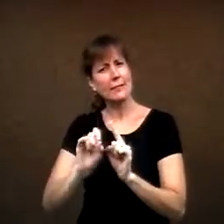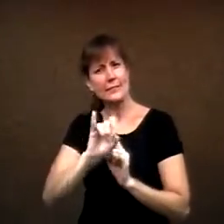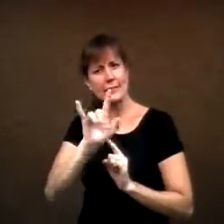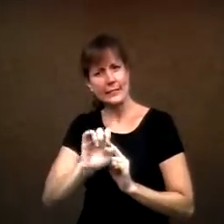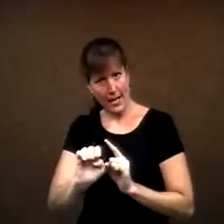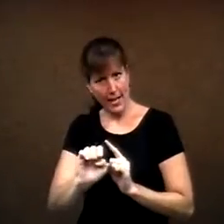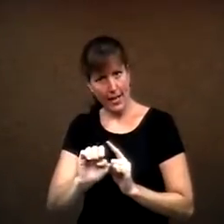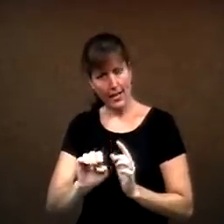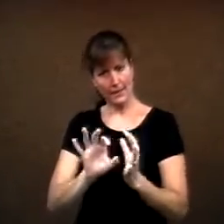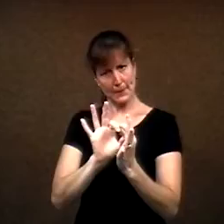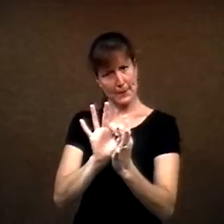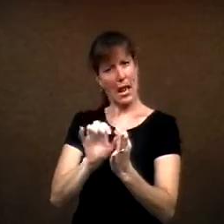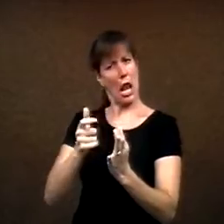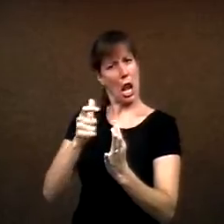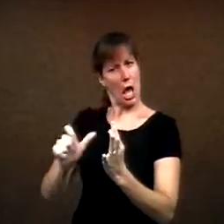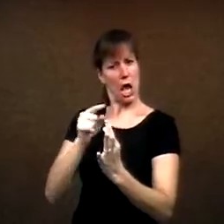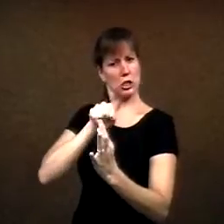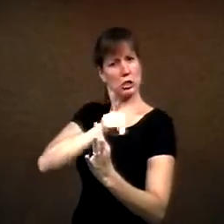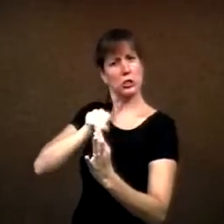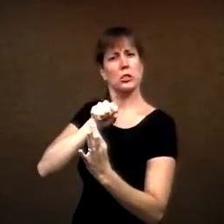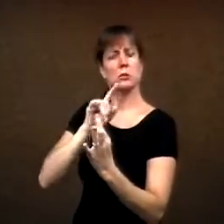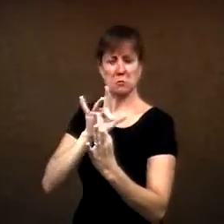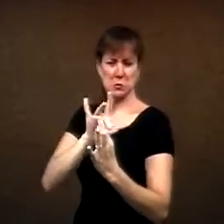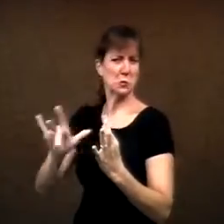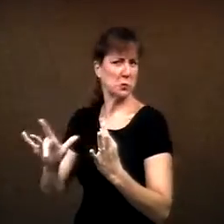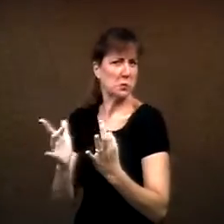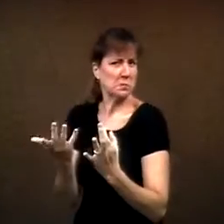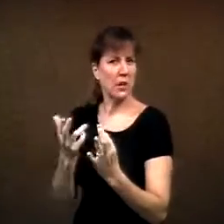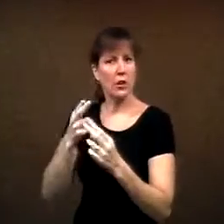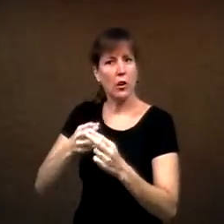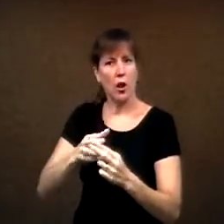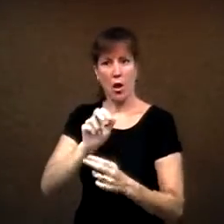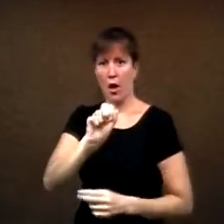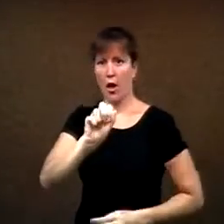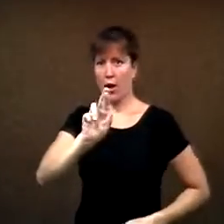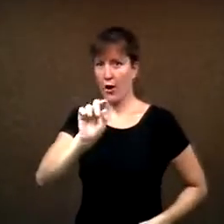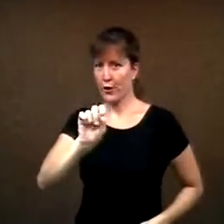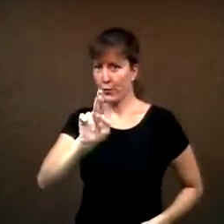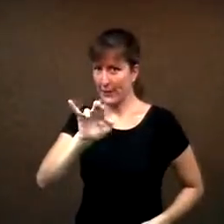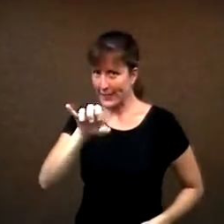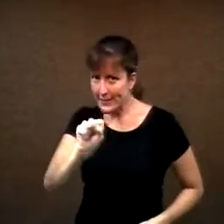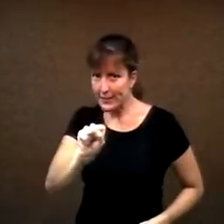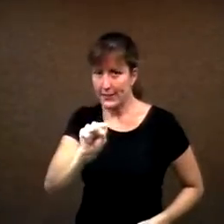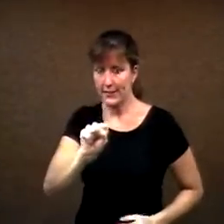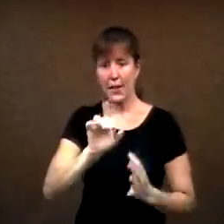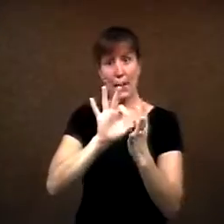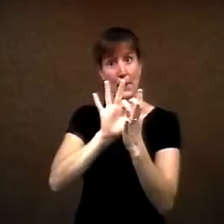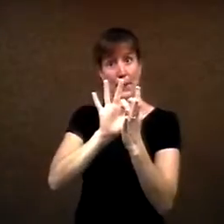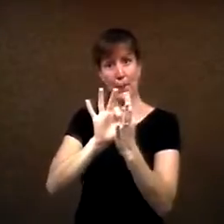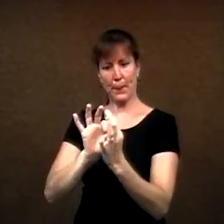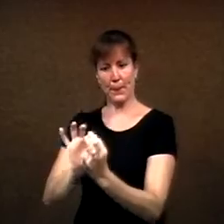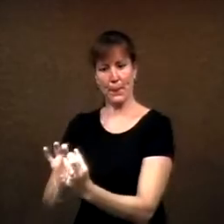of them simply as hollow tubes, are known as arteries. Arteries branch into smaller hollow tubes, just